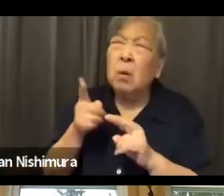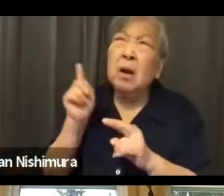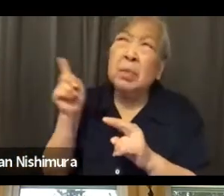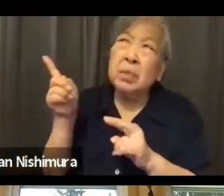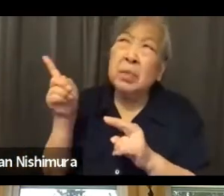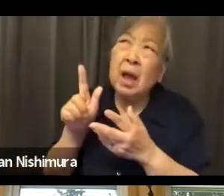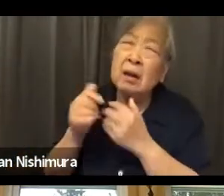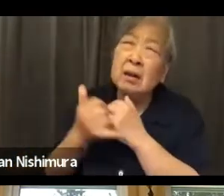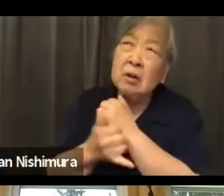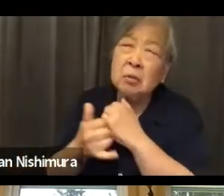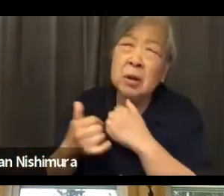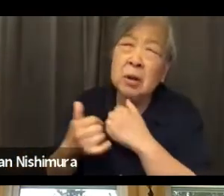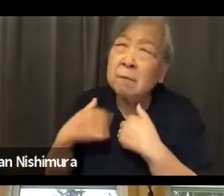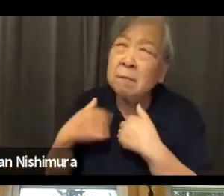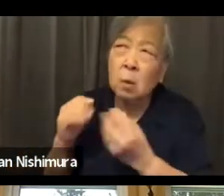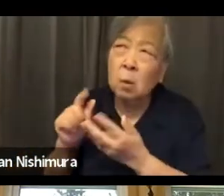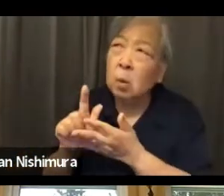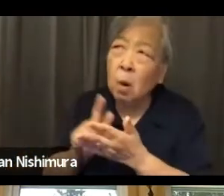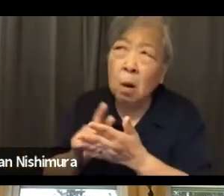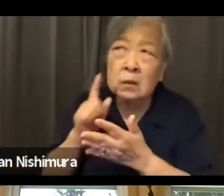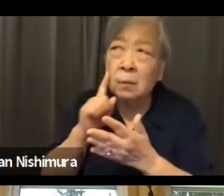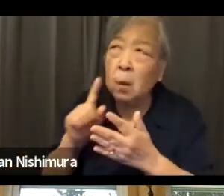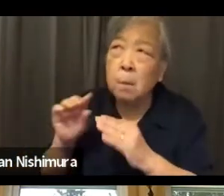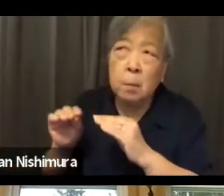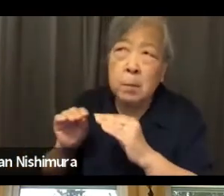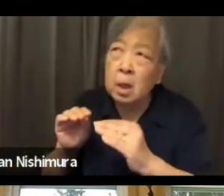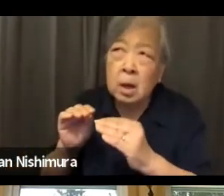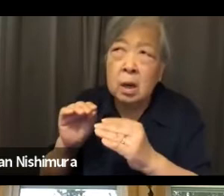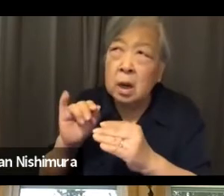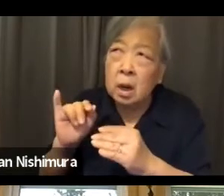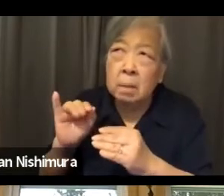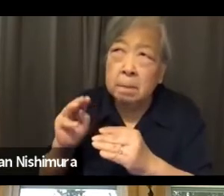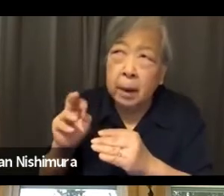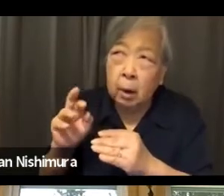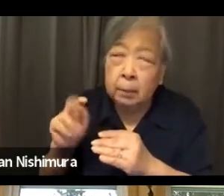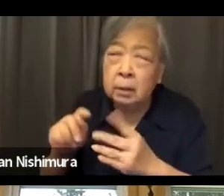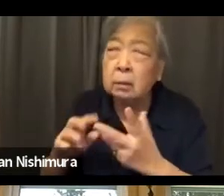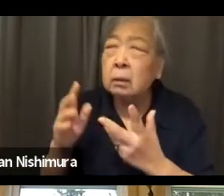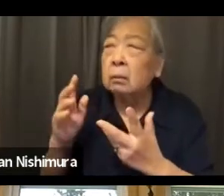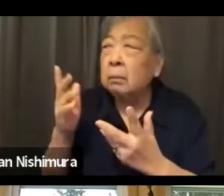there are no curb cuts, so that's not possible but then again a country might have tremendous